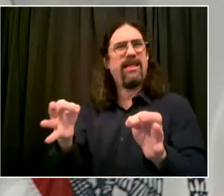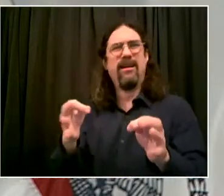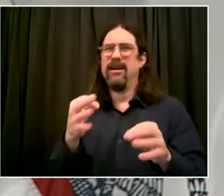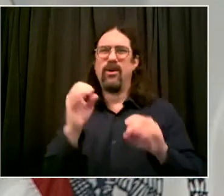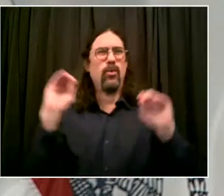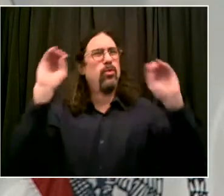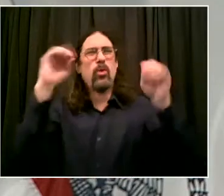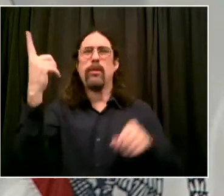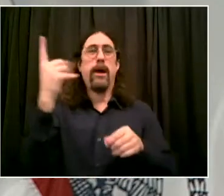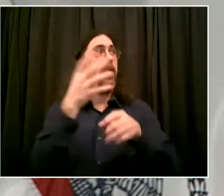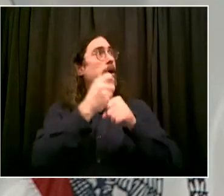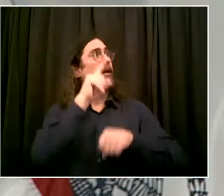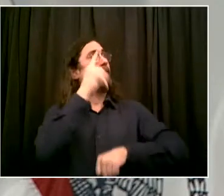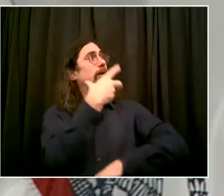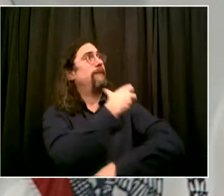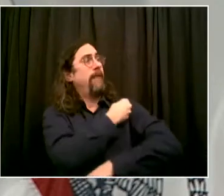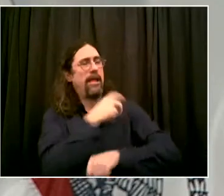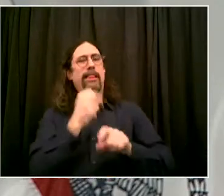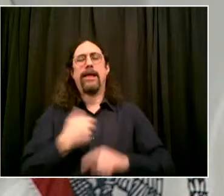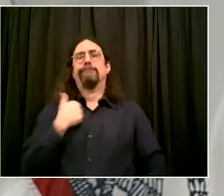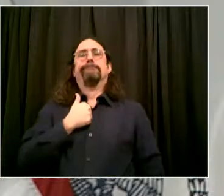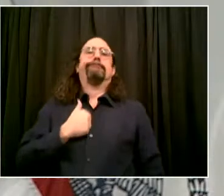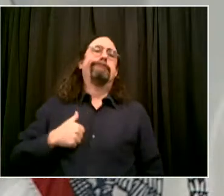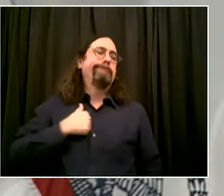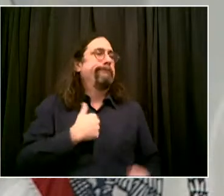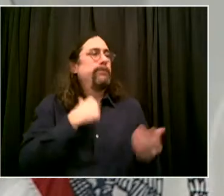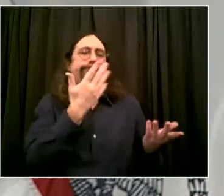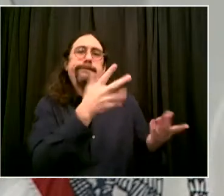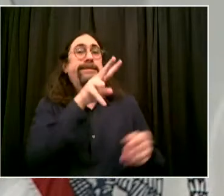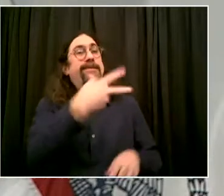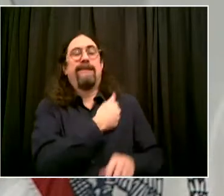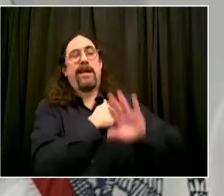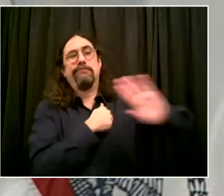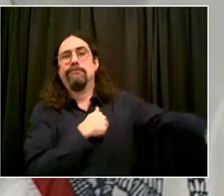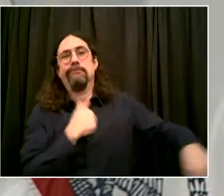EERYVEBODY TO GUESS THE FIRST DOSE WILL GET A SECOND DOSE, THE QUESTION IS TIMING IN THE CONTEXT OF